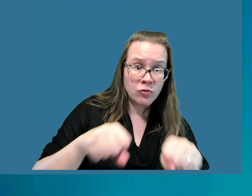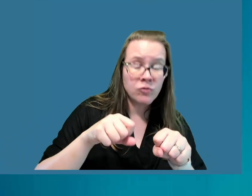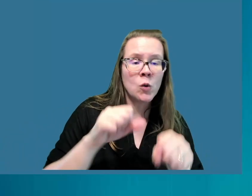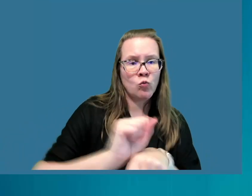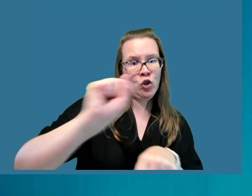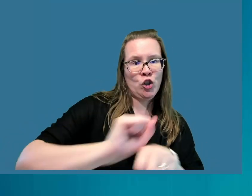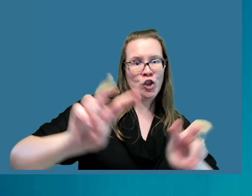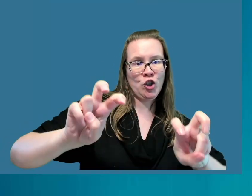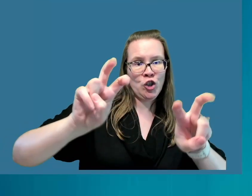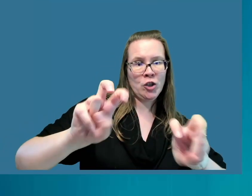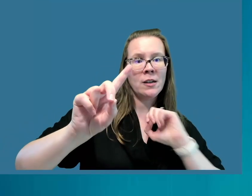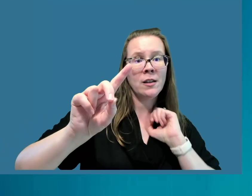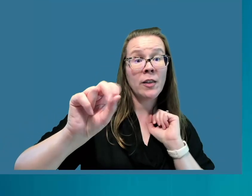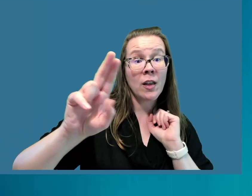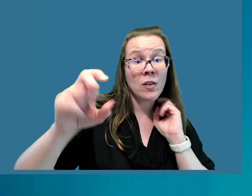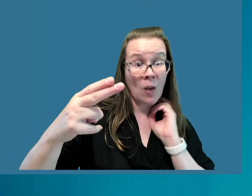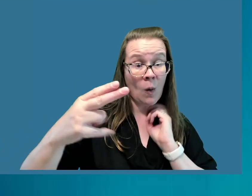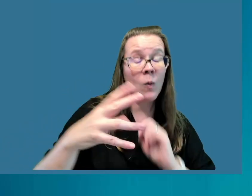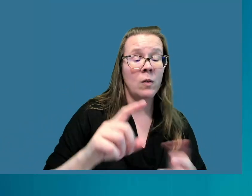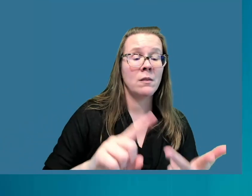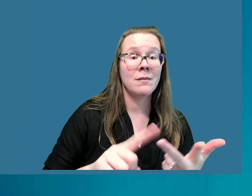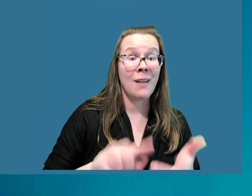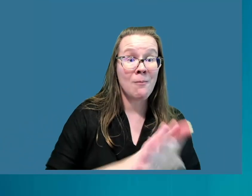you cut out cookies, and you have to reroll the scraps. And so... so the long--the more